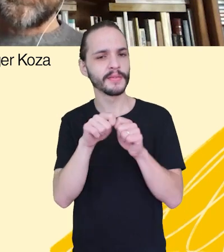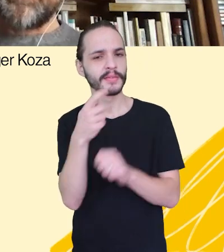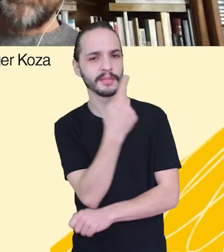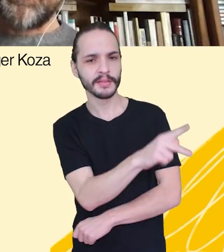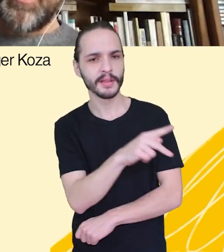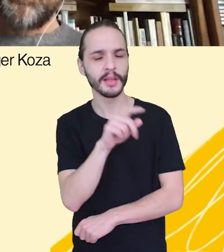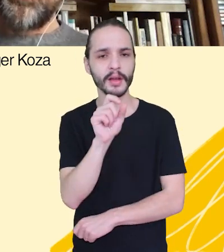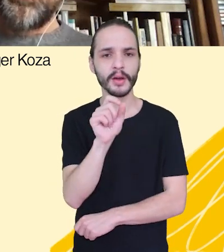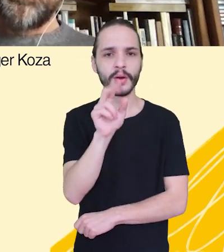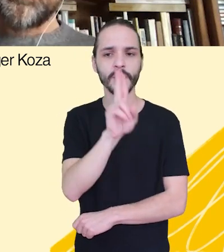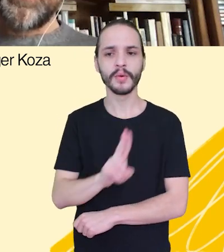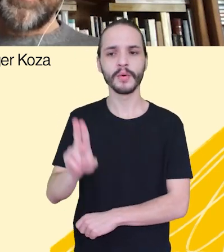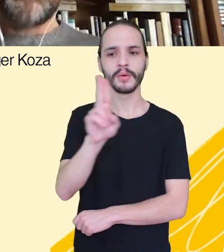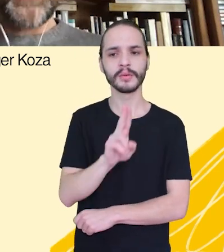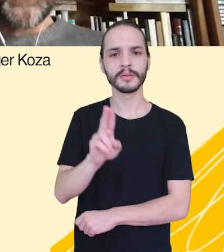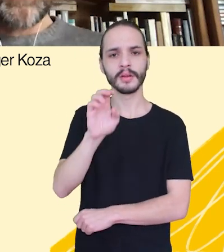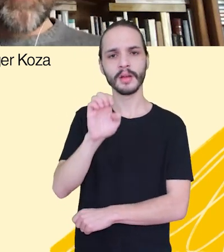Which is about how you use ellipses.